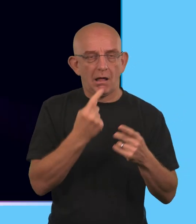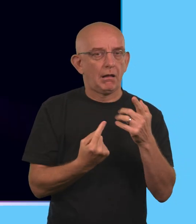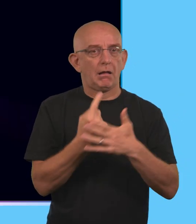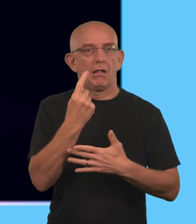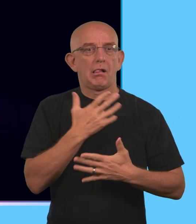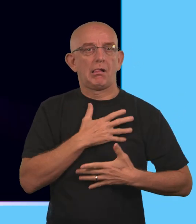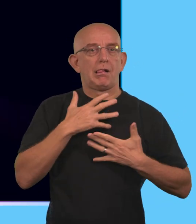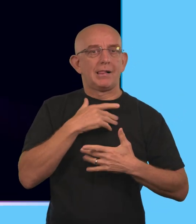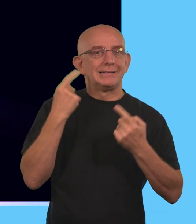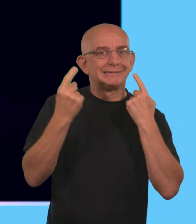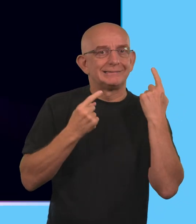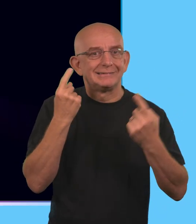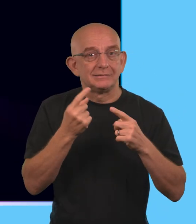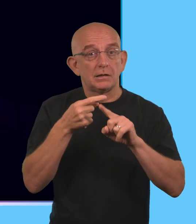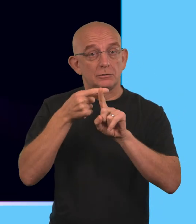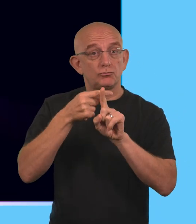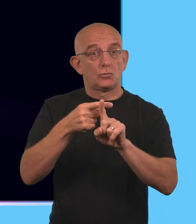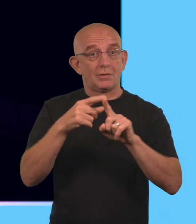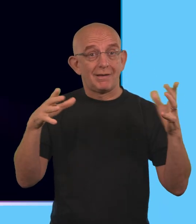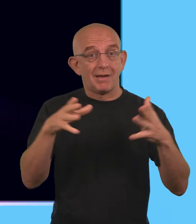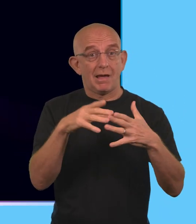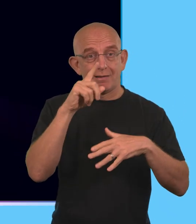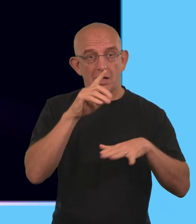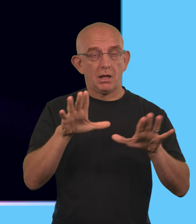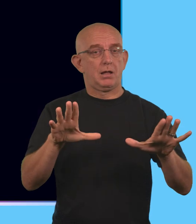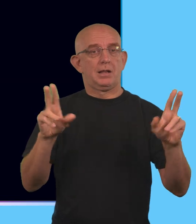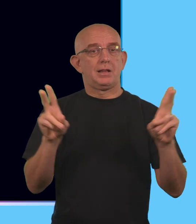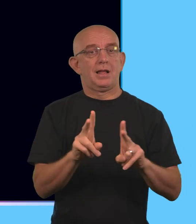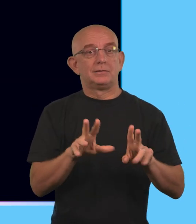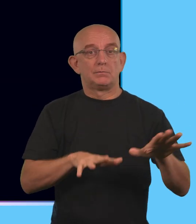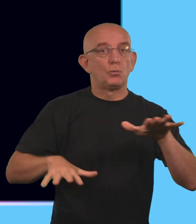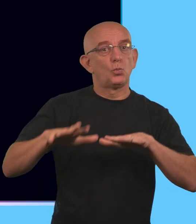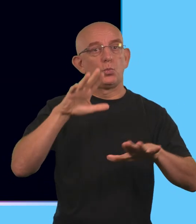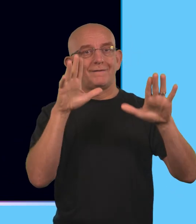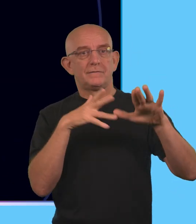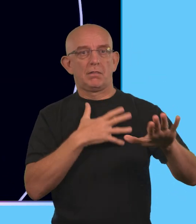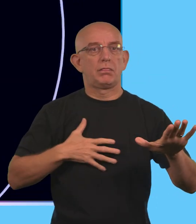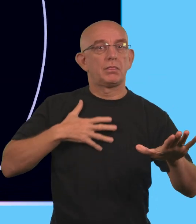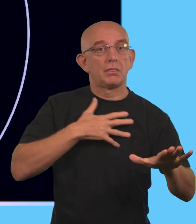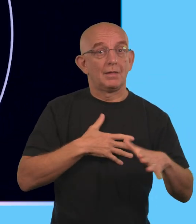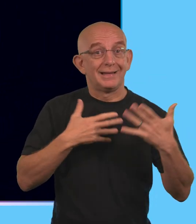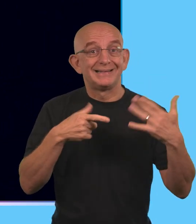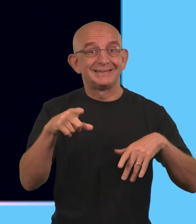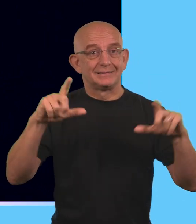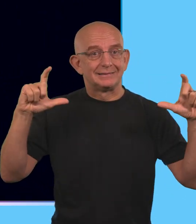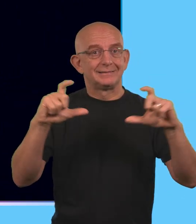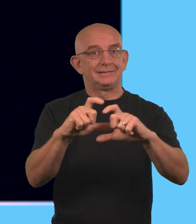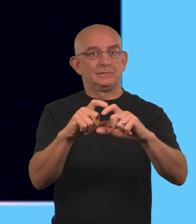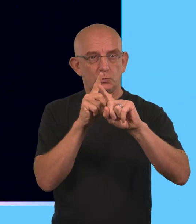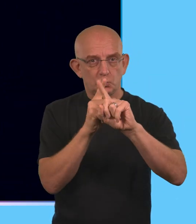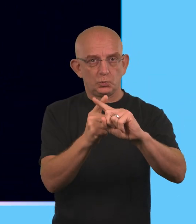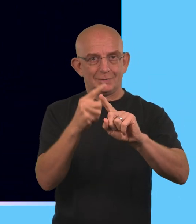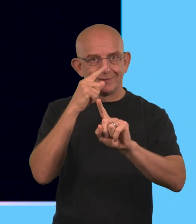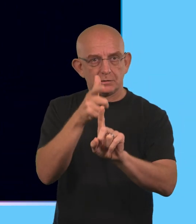A persistent cross hair can be enabled to help with motion sickness, as well as an aim cone to visualize the range of the revolver.